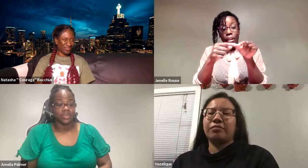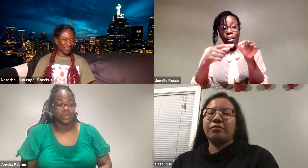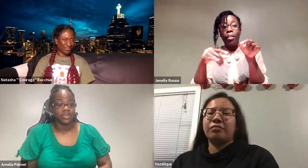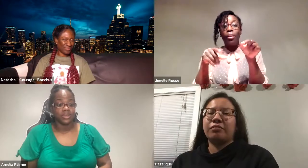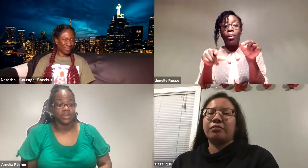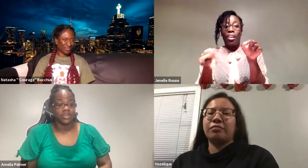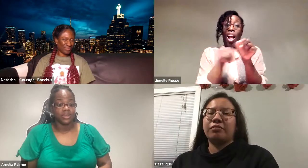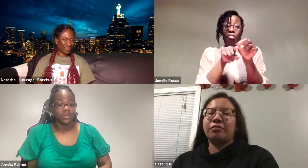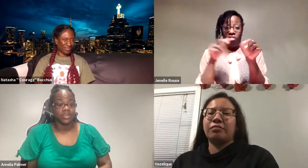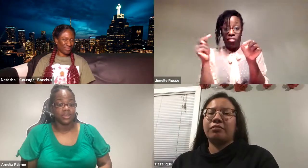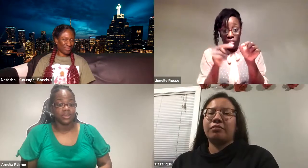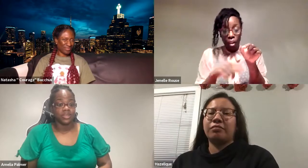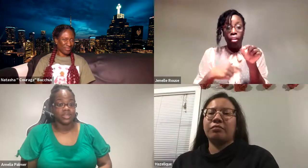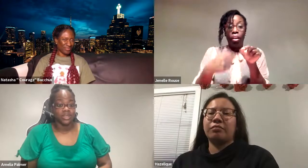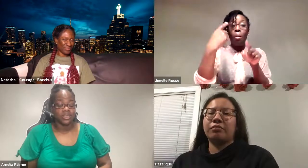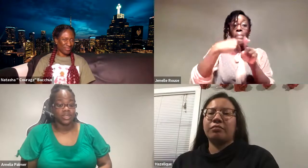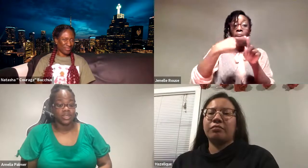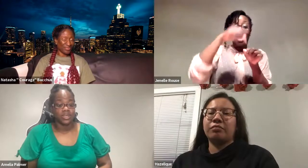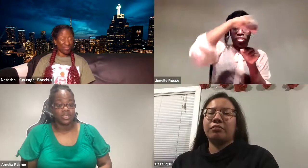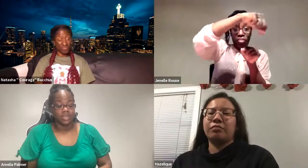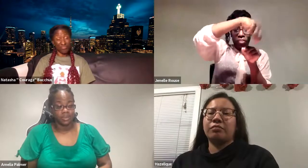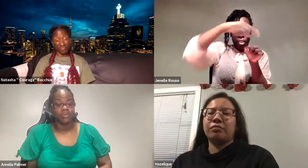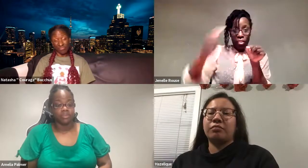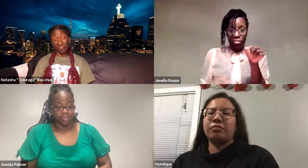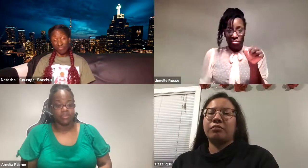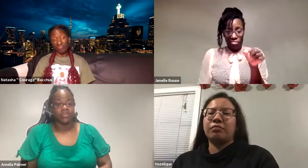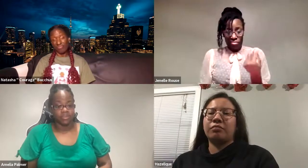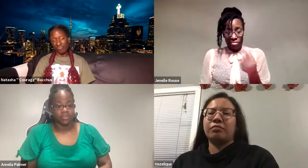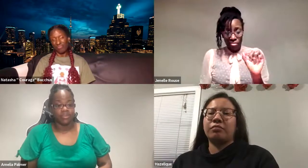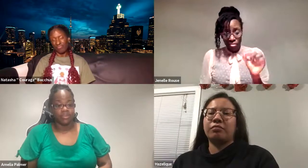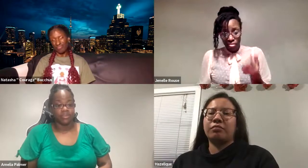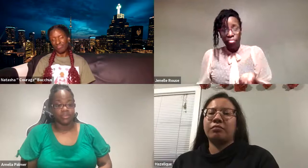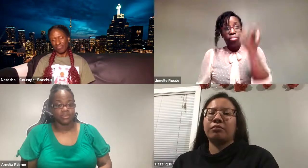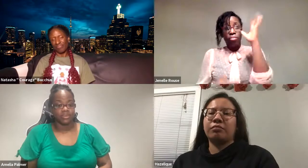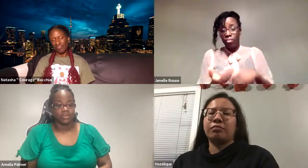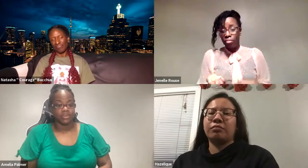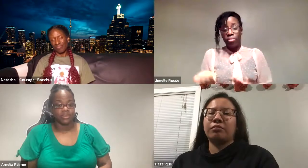on one side of the coin. and then there's positives and negatives on both sides. if you